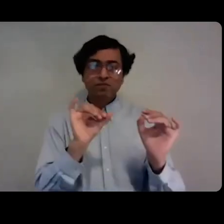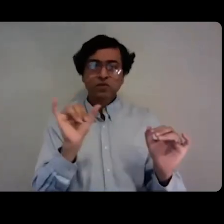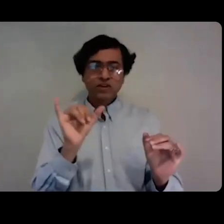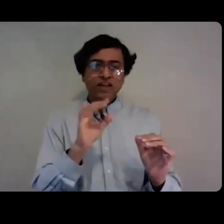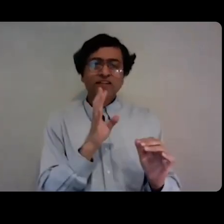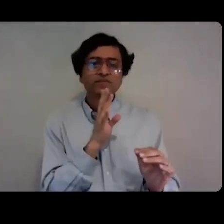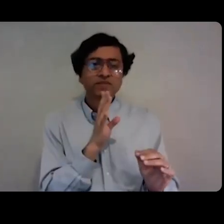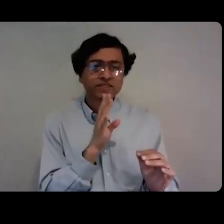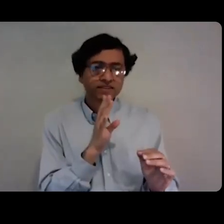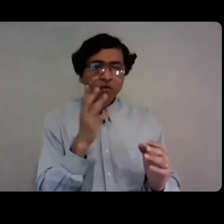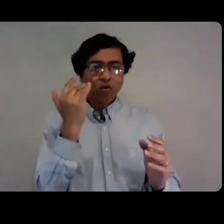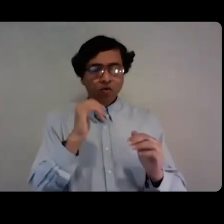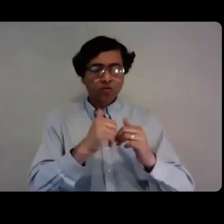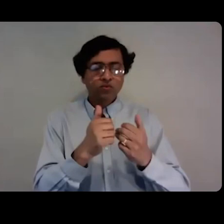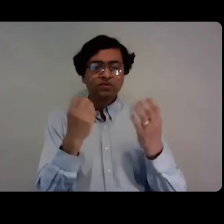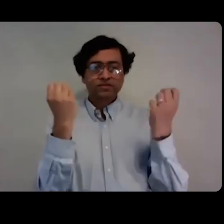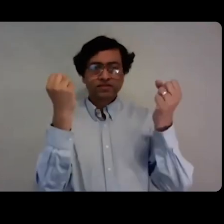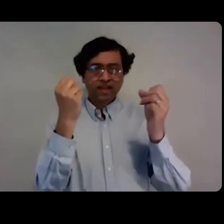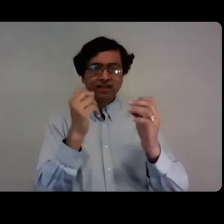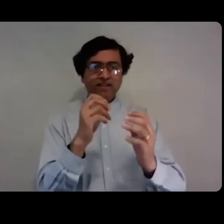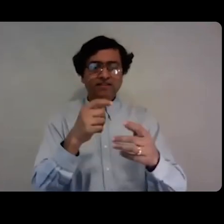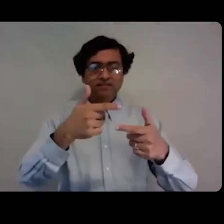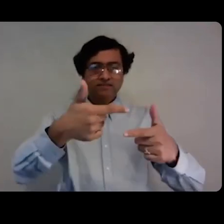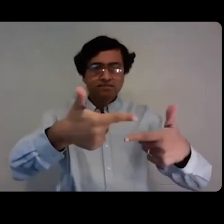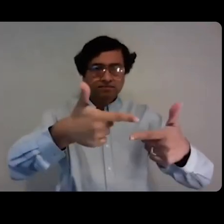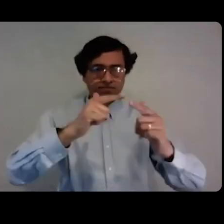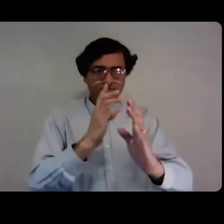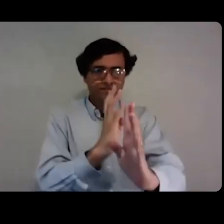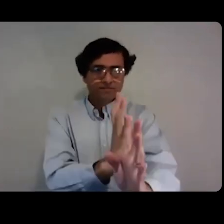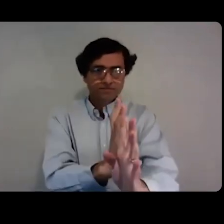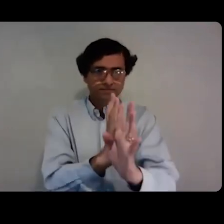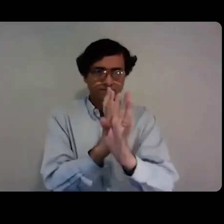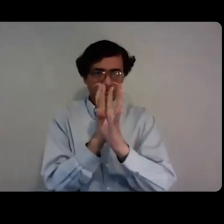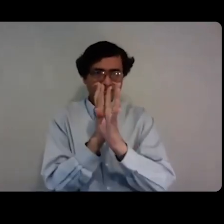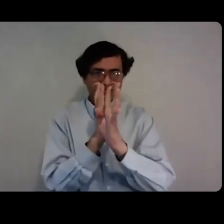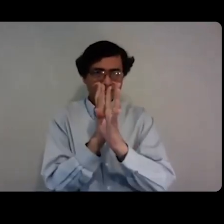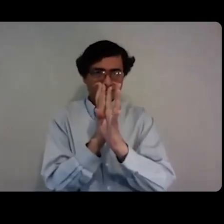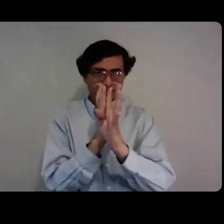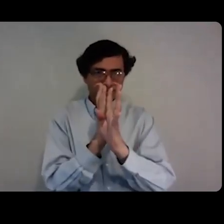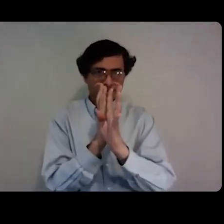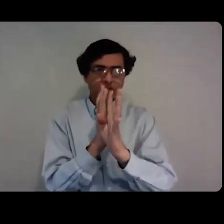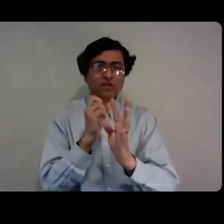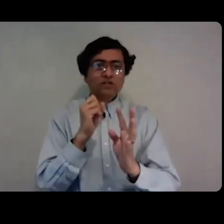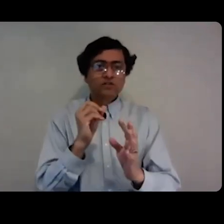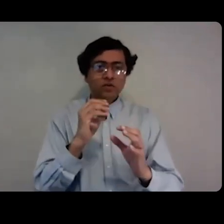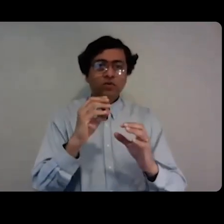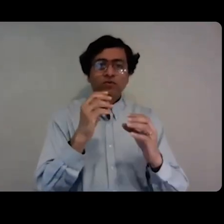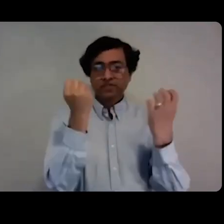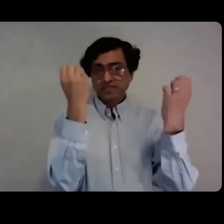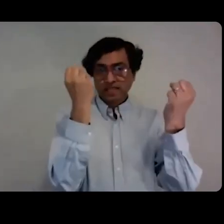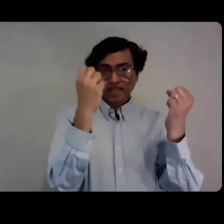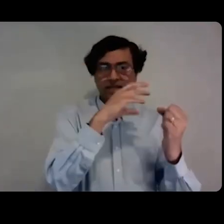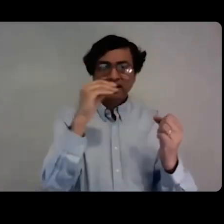The way they come into your eyes, but it comes in differently to how you might be signing communication.